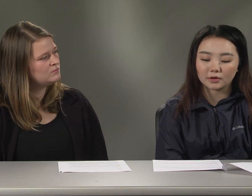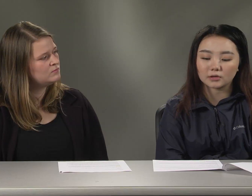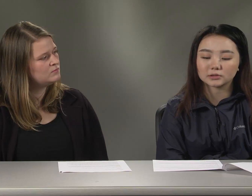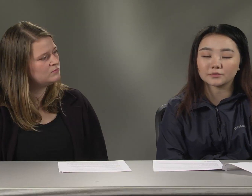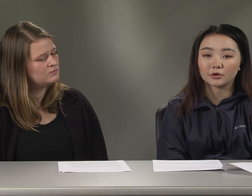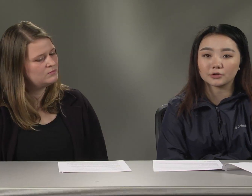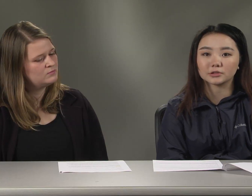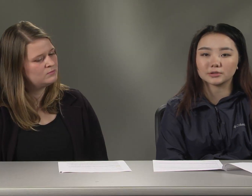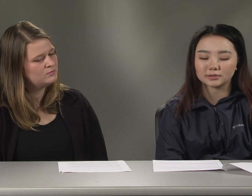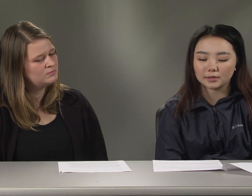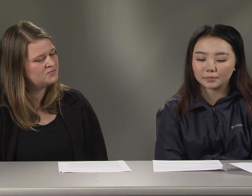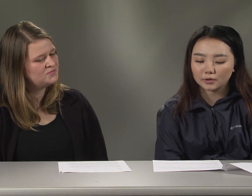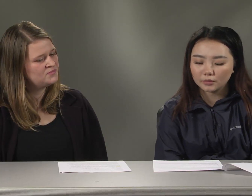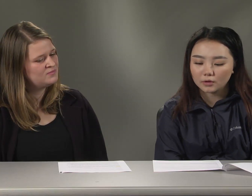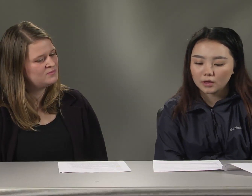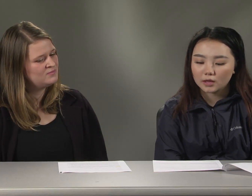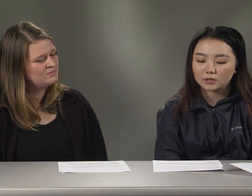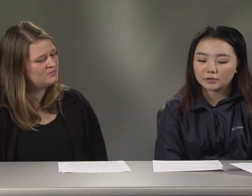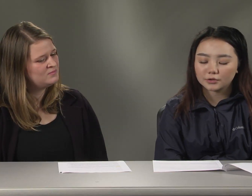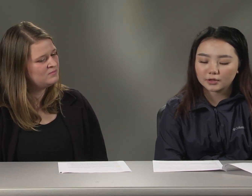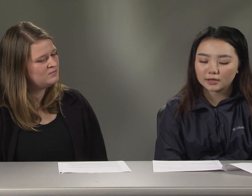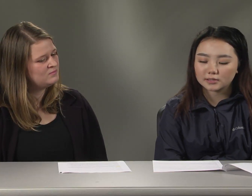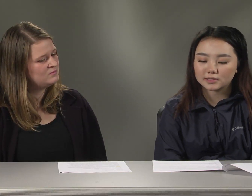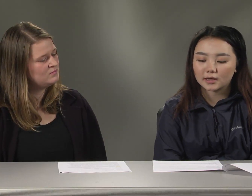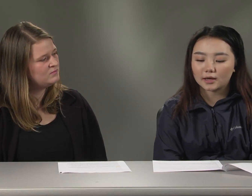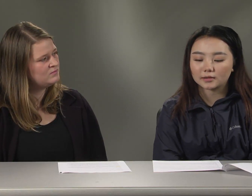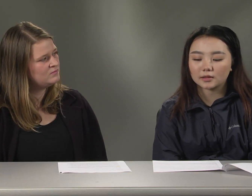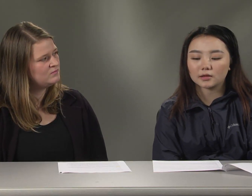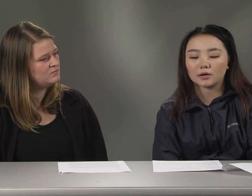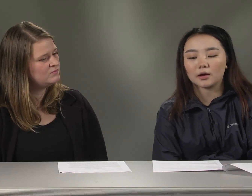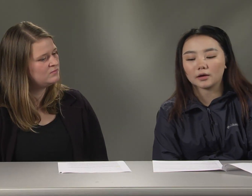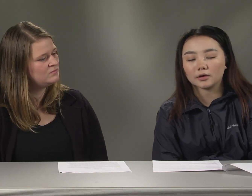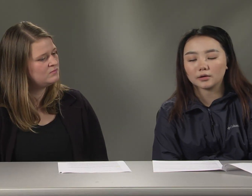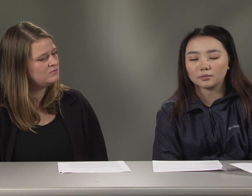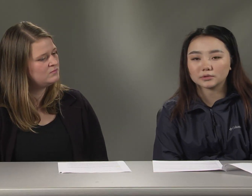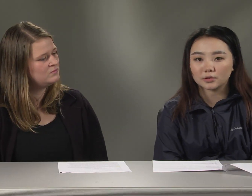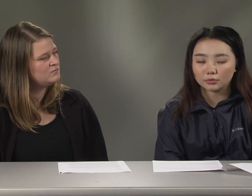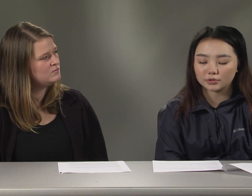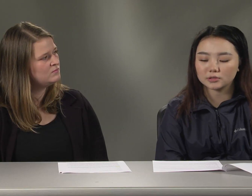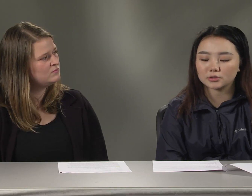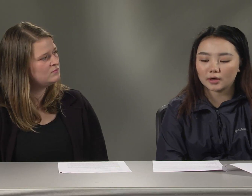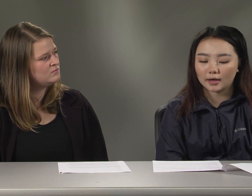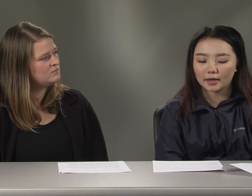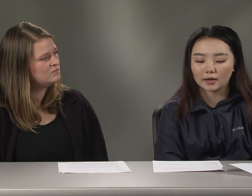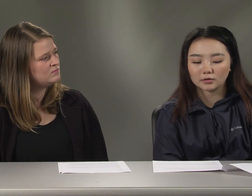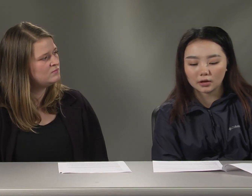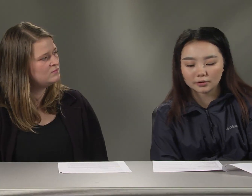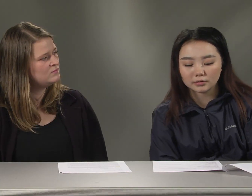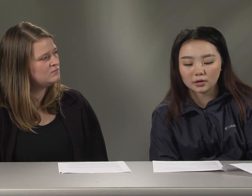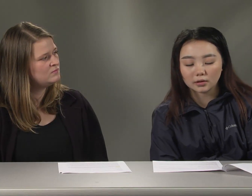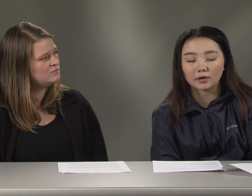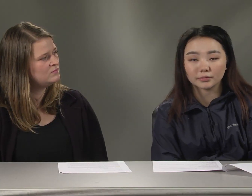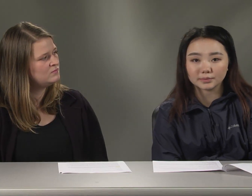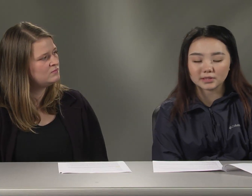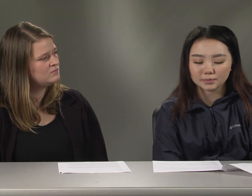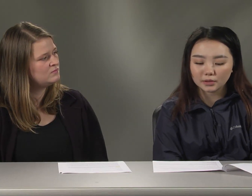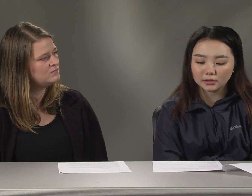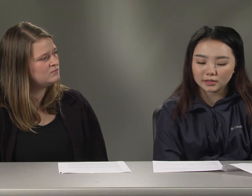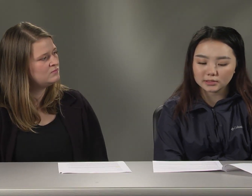and also for others to accept you. Another thing is that I think I was the oldest so I had a lot of responsibilities